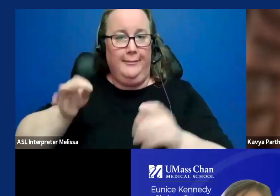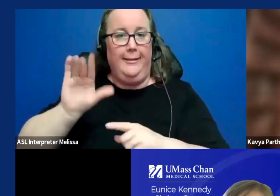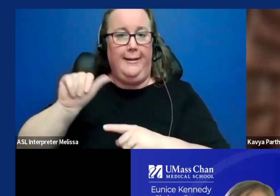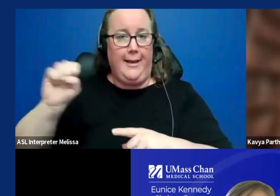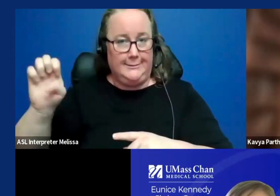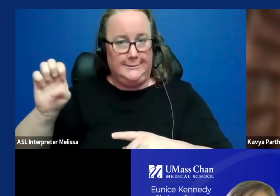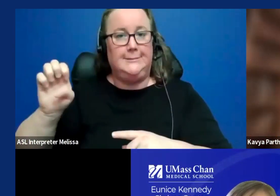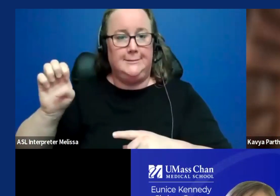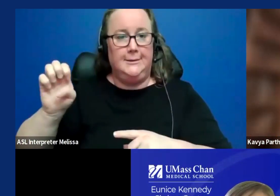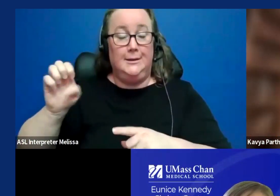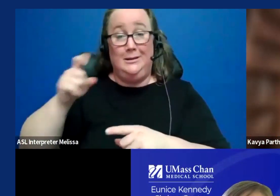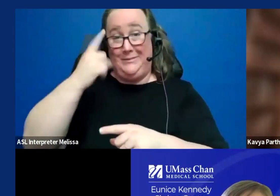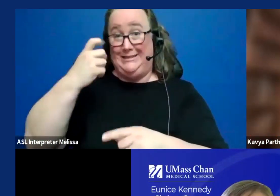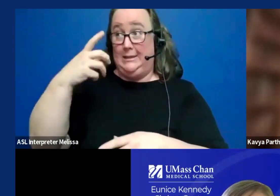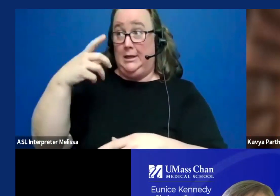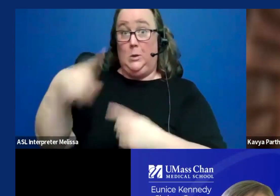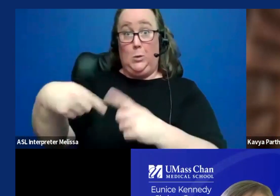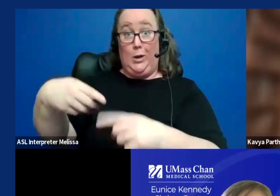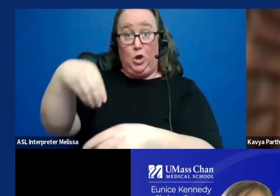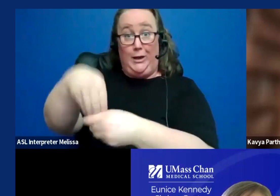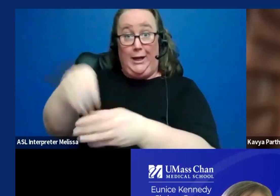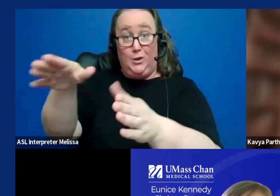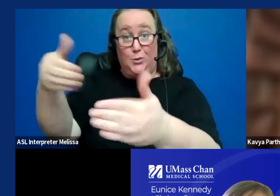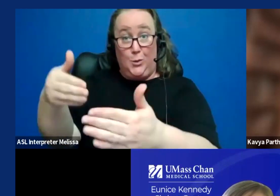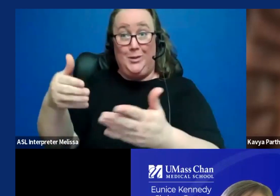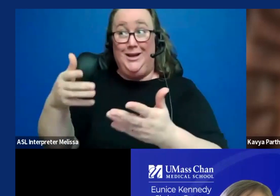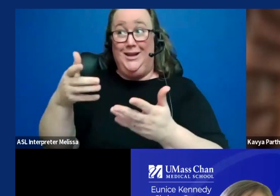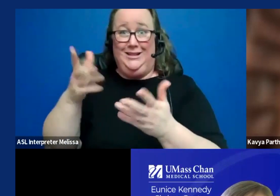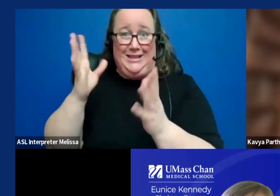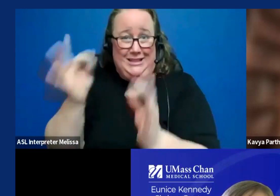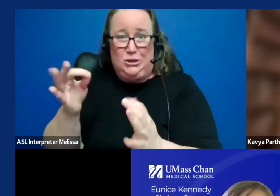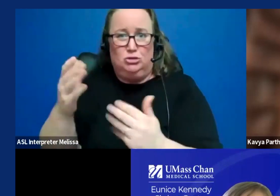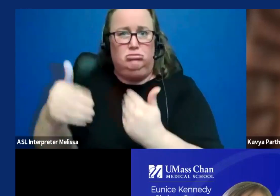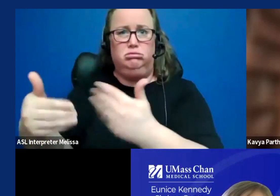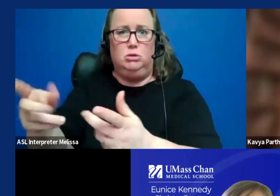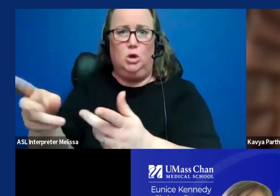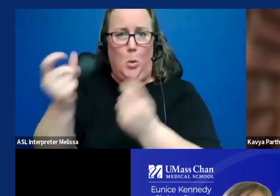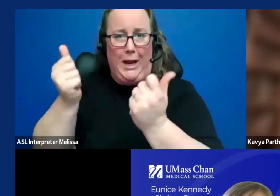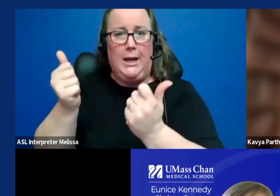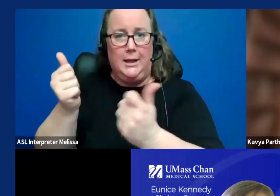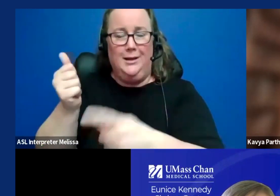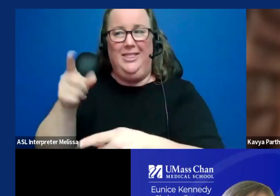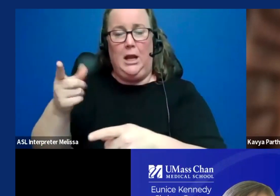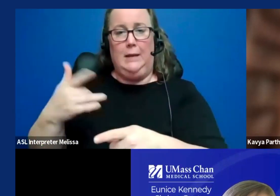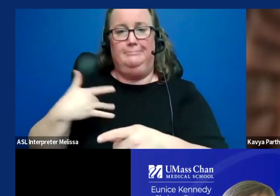because these decisions happen so quickly, they're more resistant to hearing about a change and something